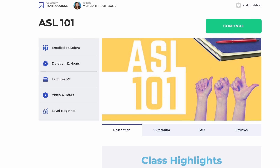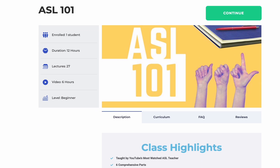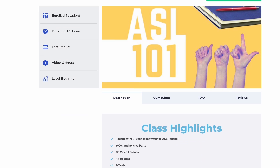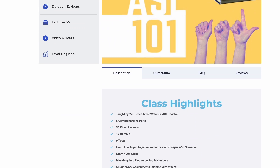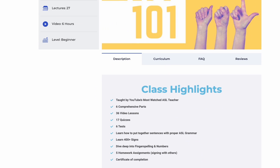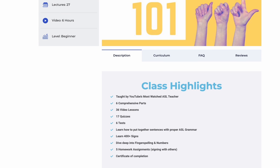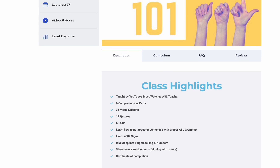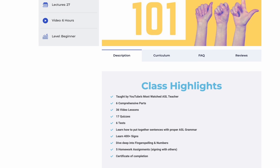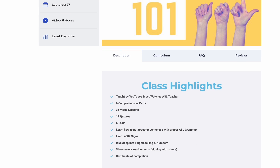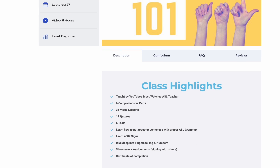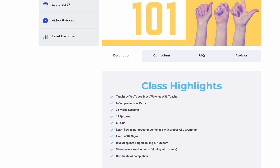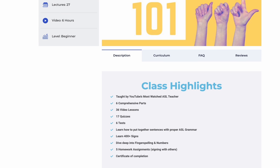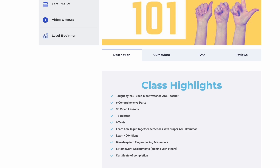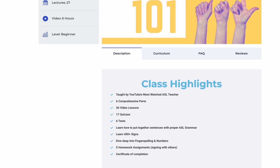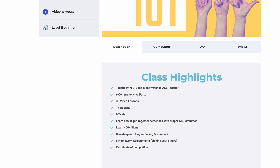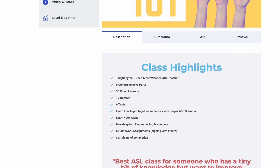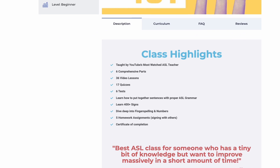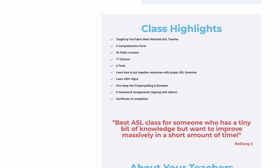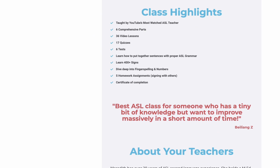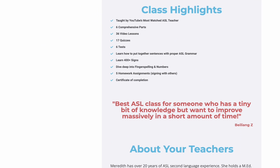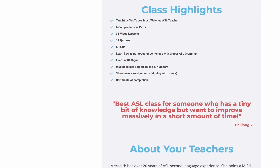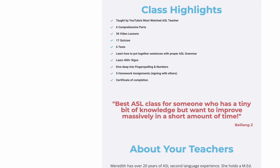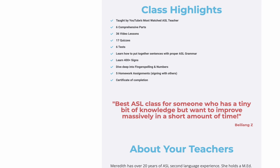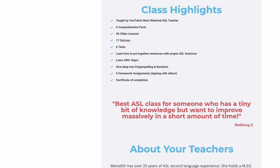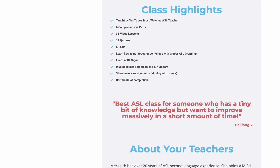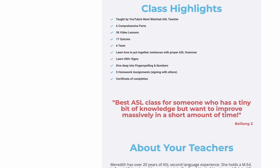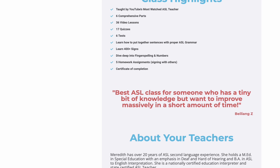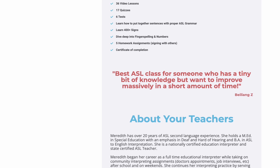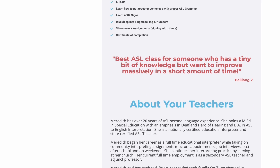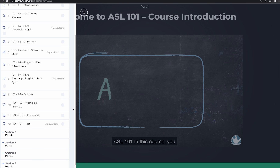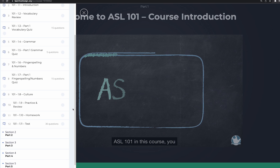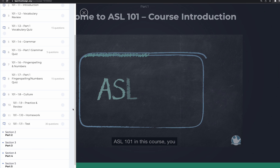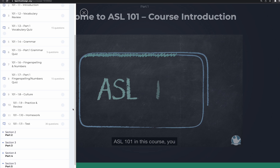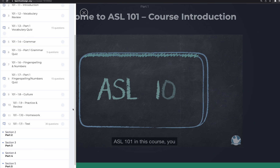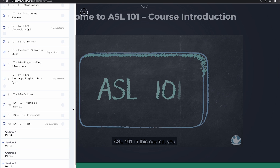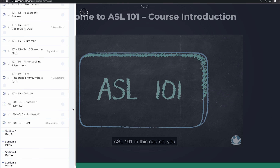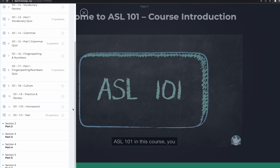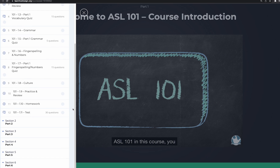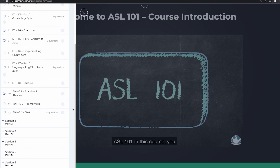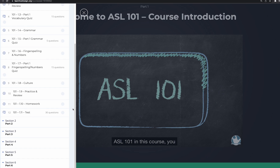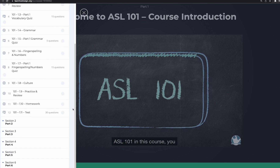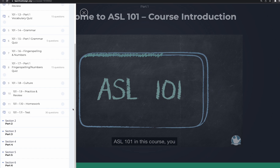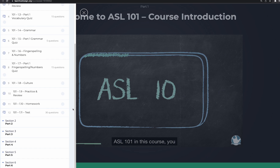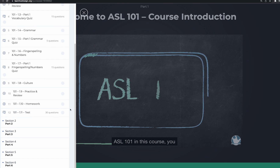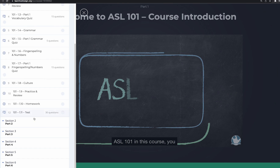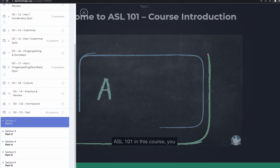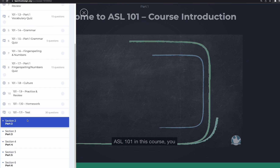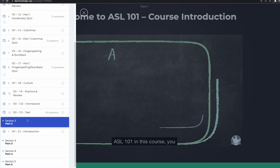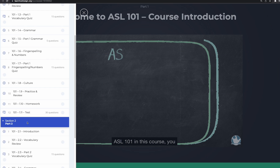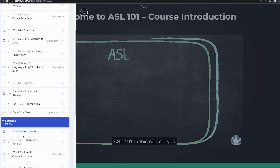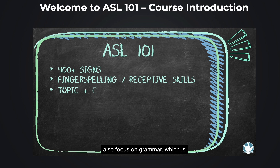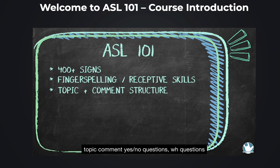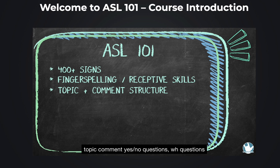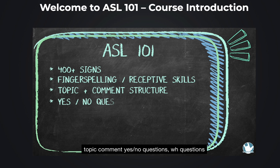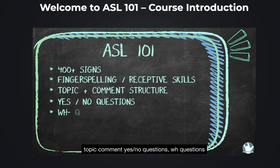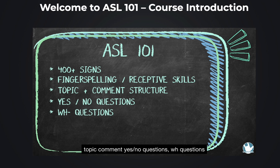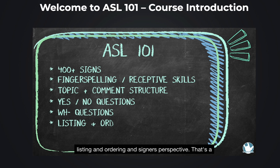courses that cover a more comprehensive aspect of ASL. ASL 101 is our first course; it is derived